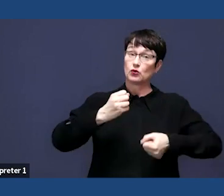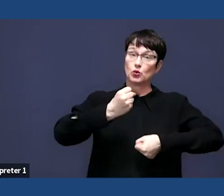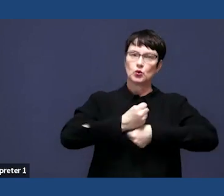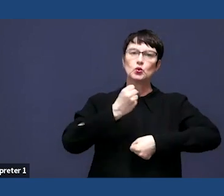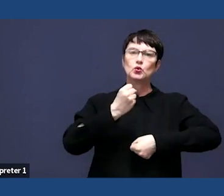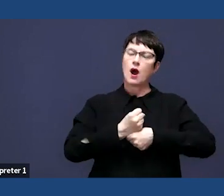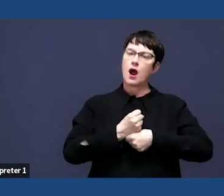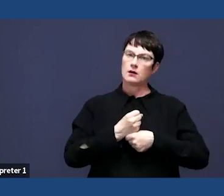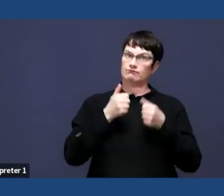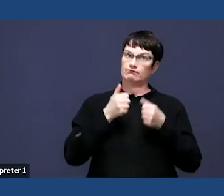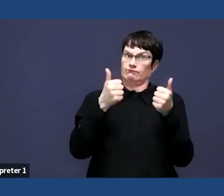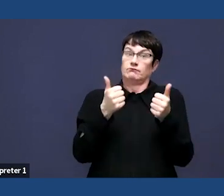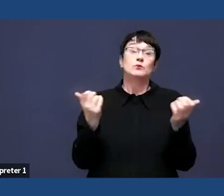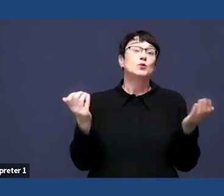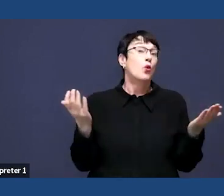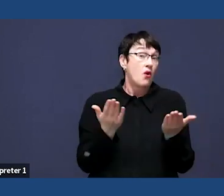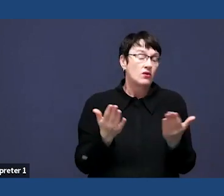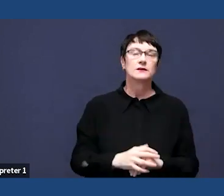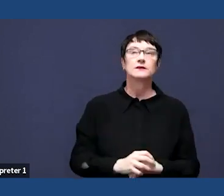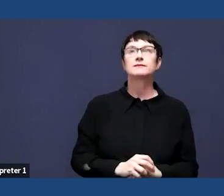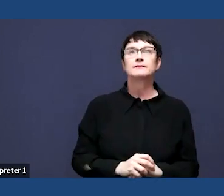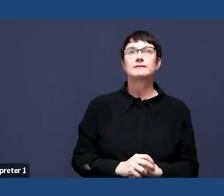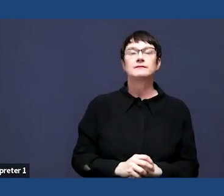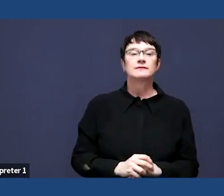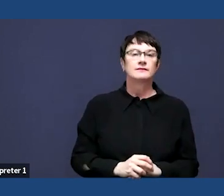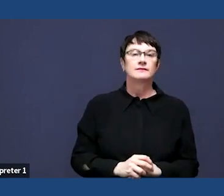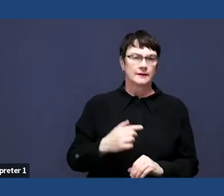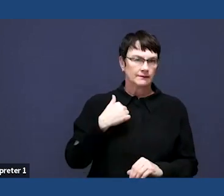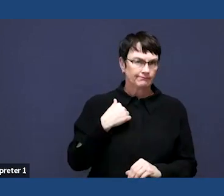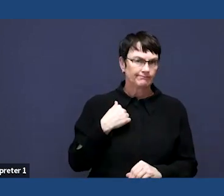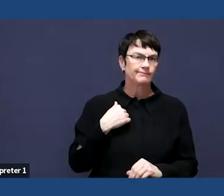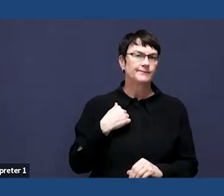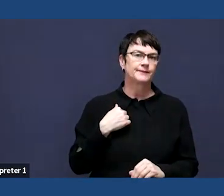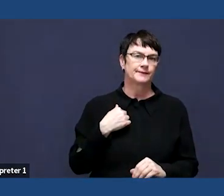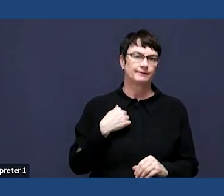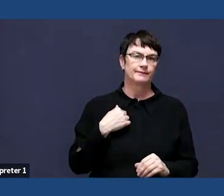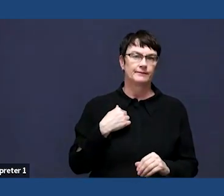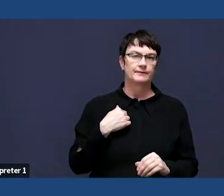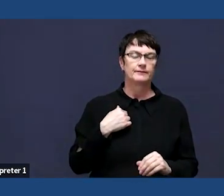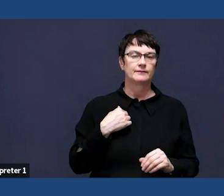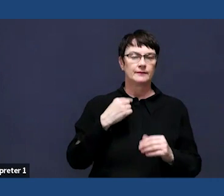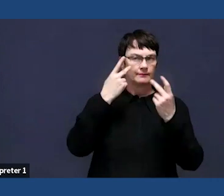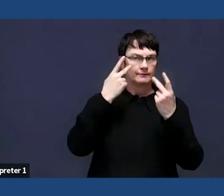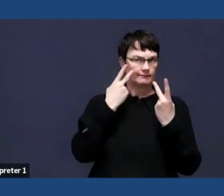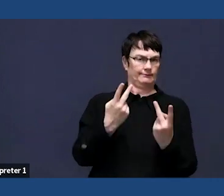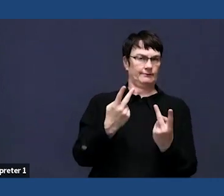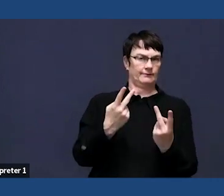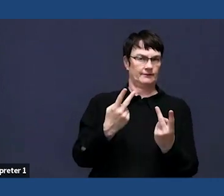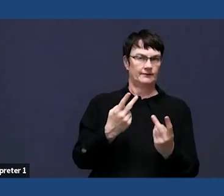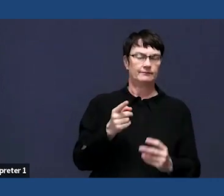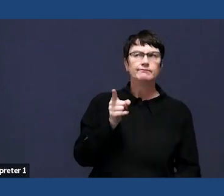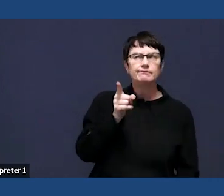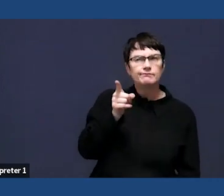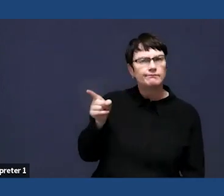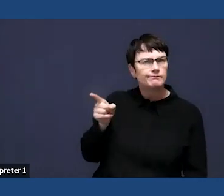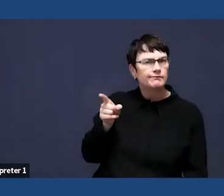try to act on this coming -- incoming group of older people, incoming class of older people,